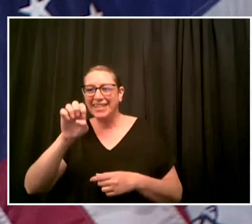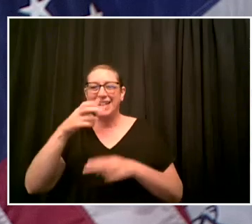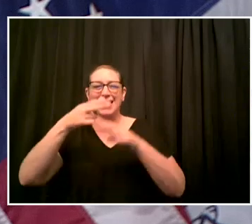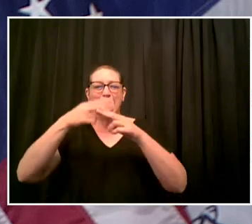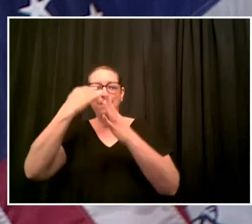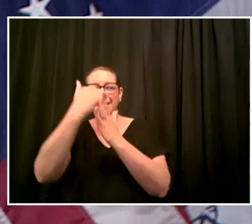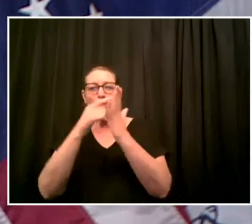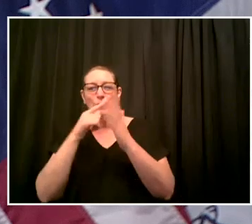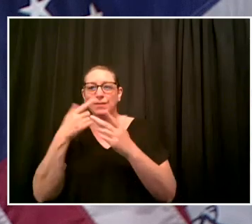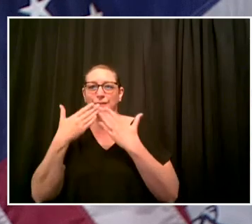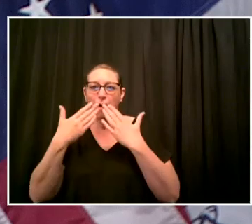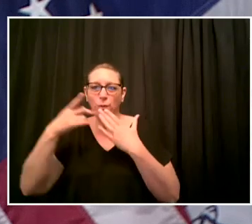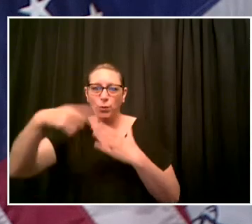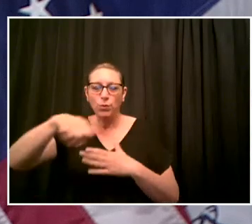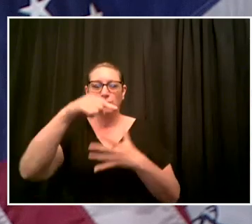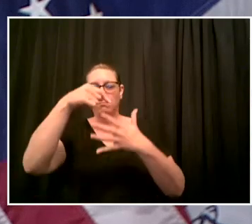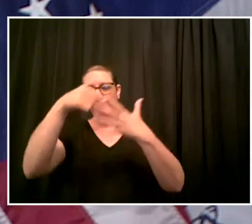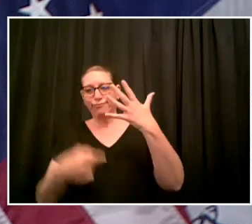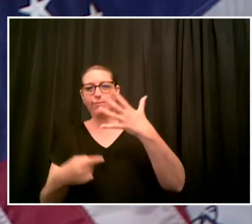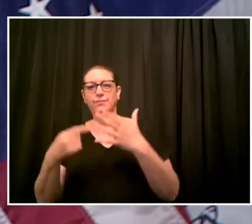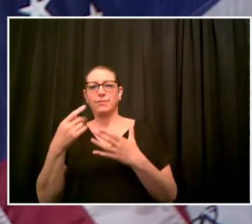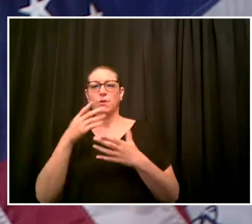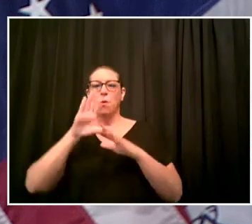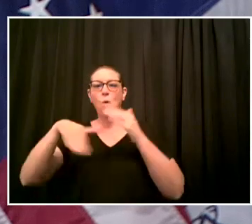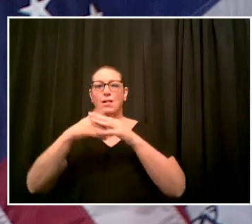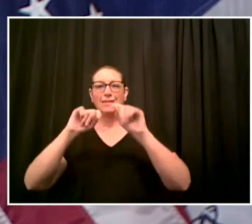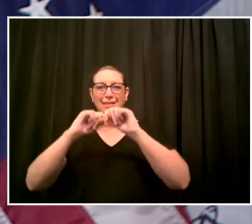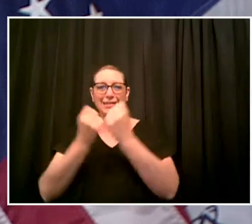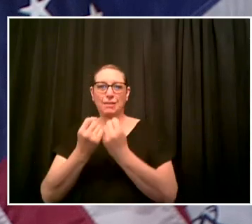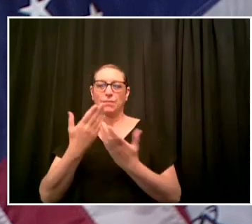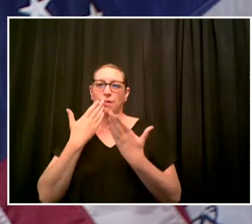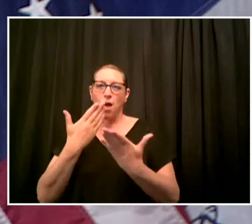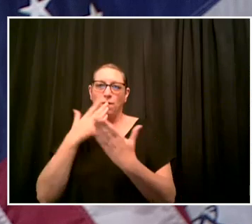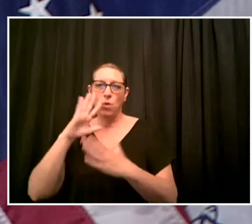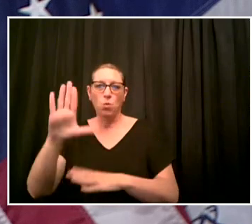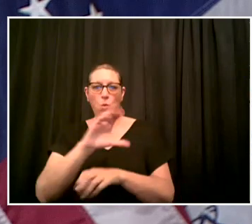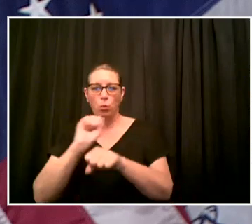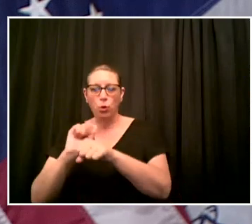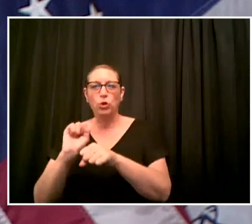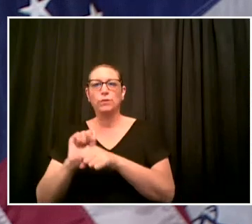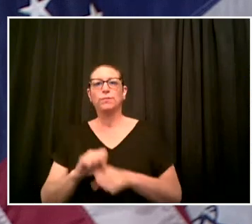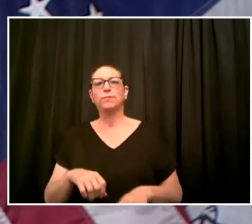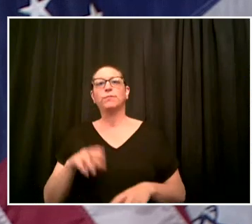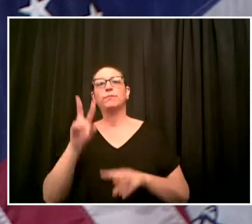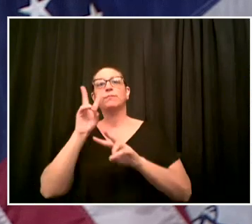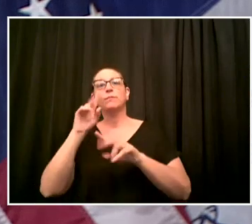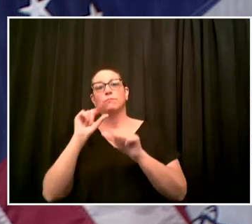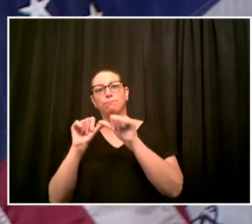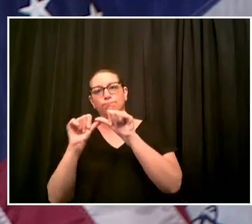GOLDMAN, MY LEGISLATIVE DIRECTOR, MY CHIEF OFnh/■ STAF AND I LOOK FORWARD TO